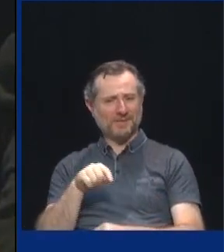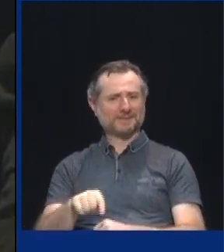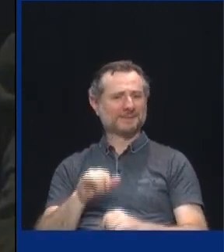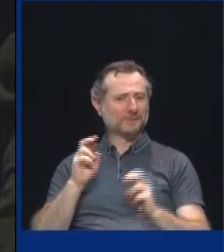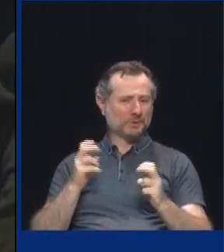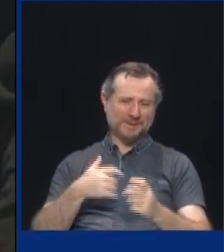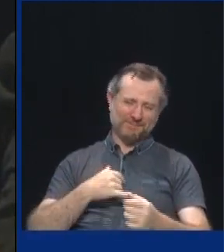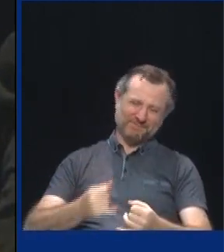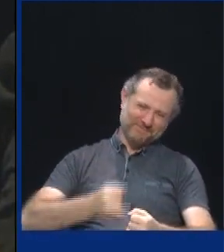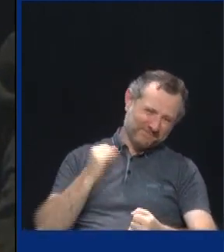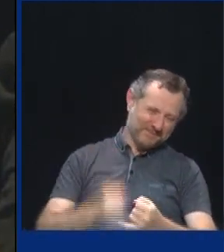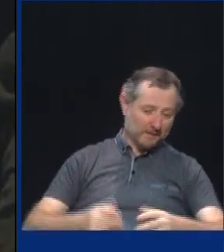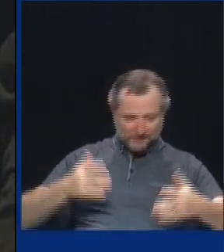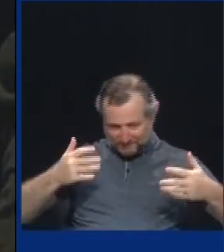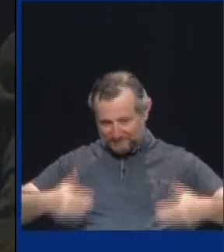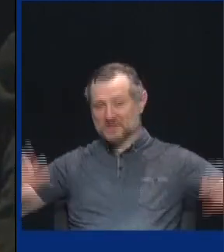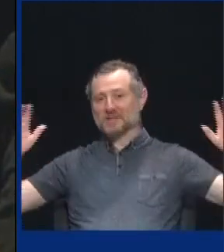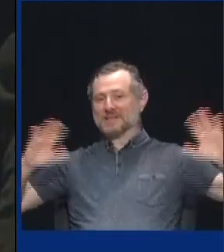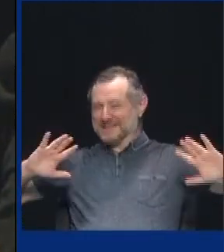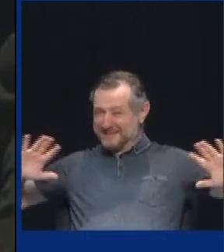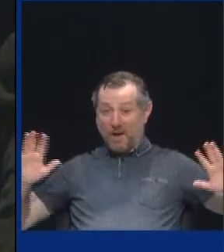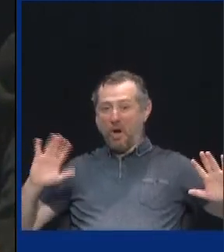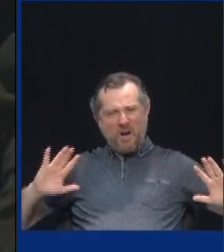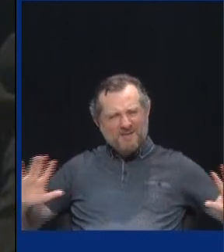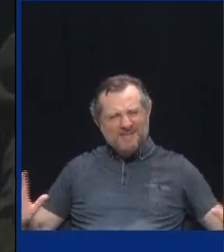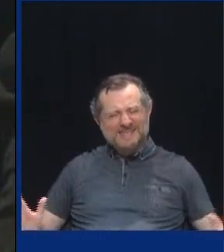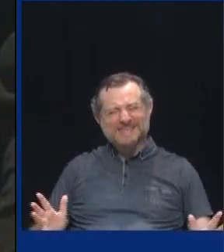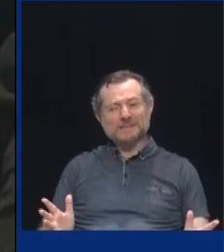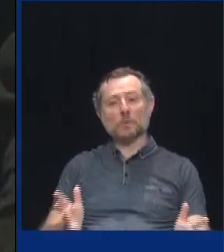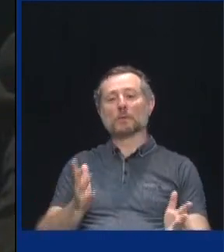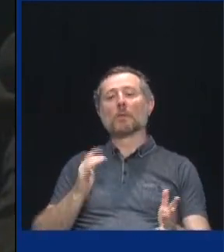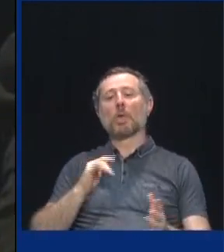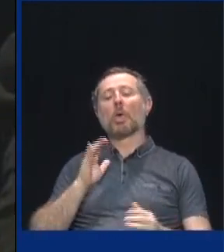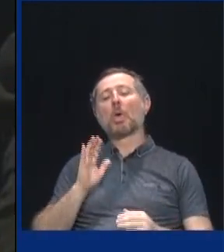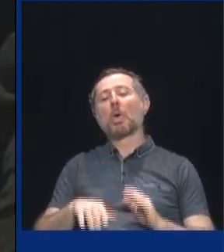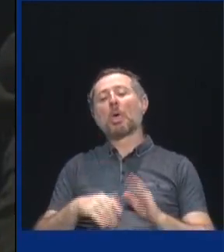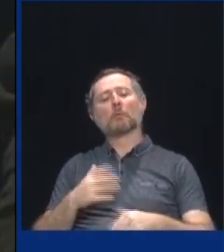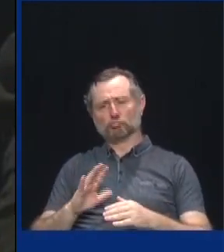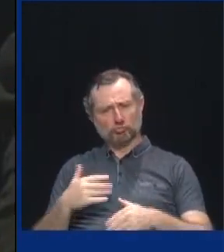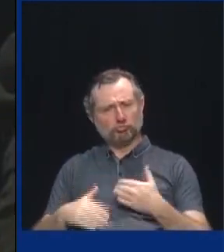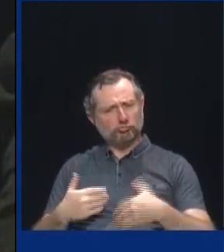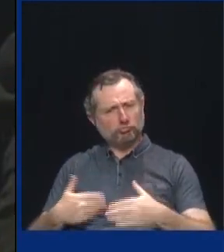IN THIS CRITICAL FINAL PUSH. I'M GOING TO CALL TT FINAL PUSH. WE ARE NOT GOING TO IT BE AT